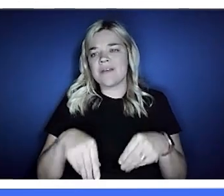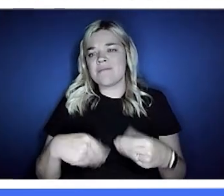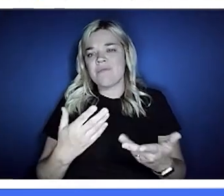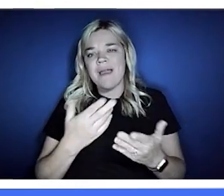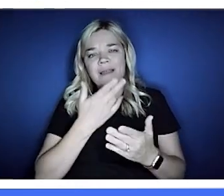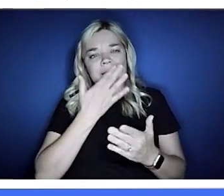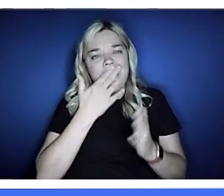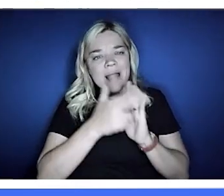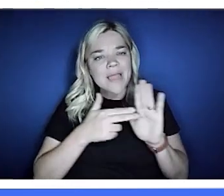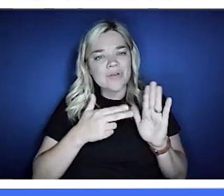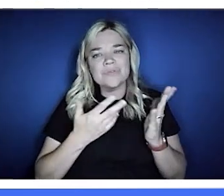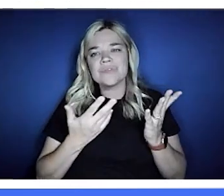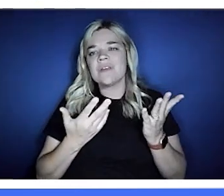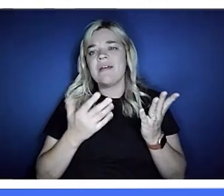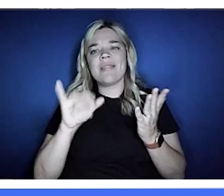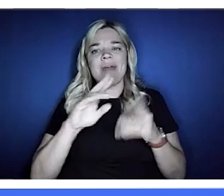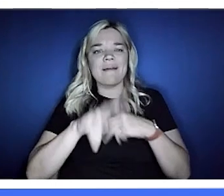you know, those kinds of access is good for all students.